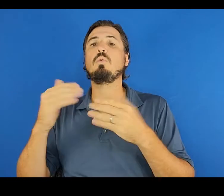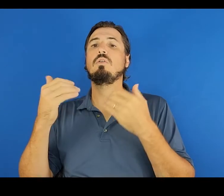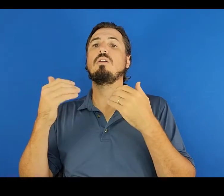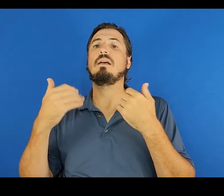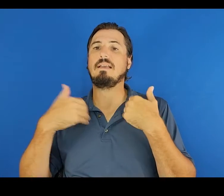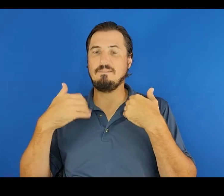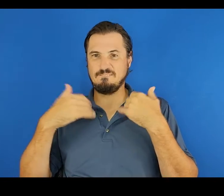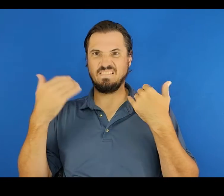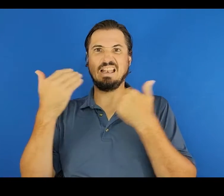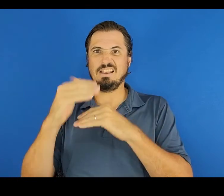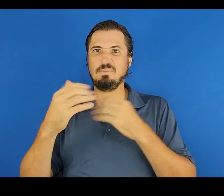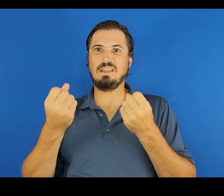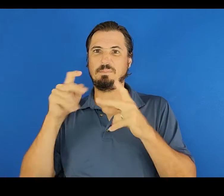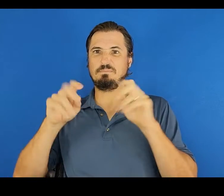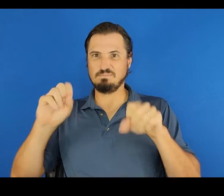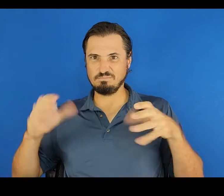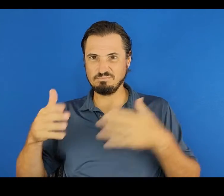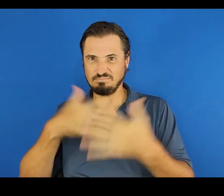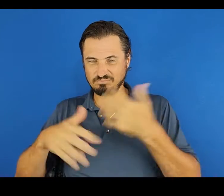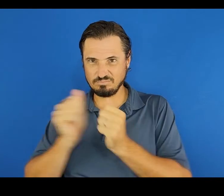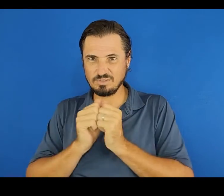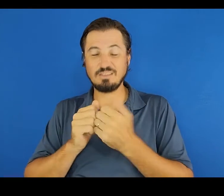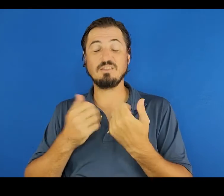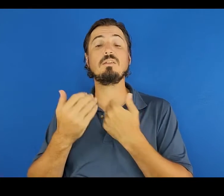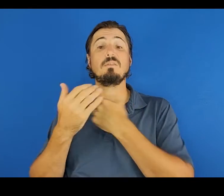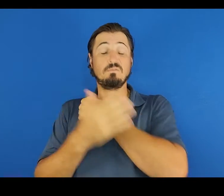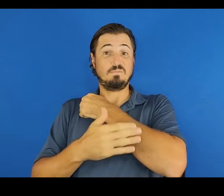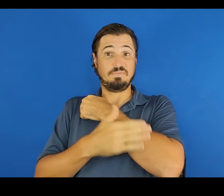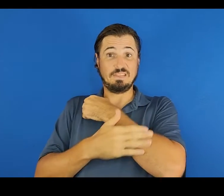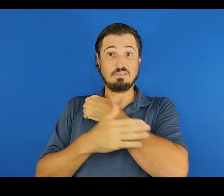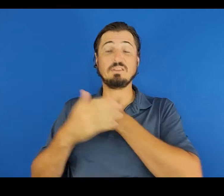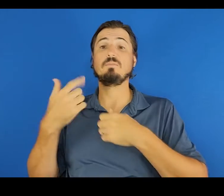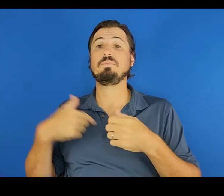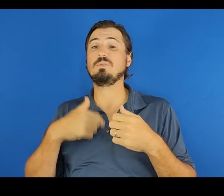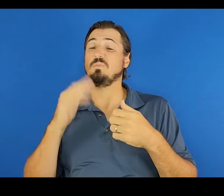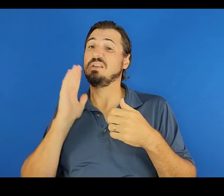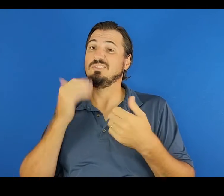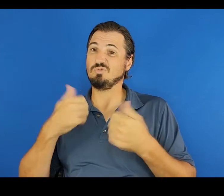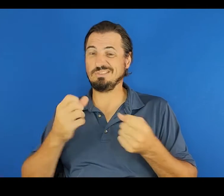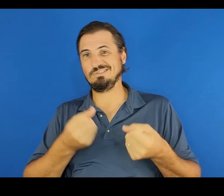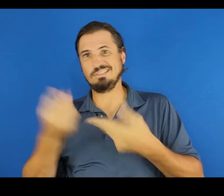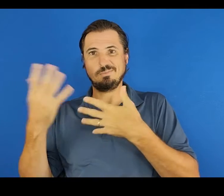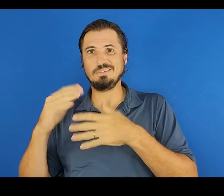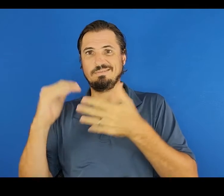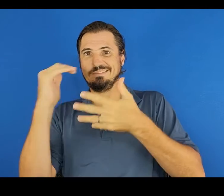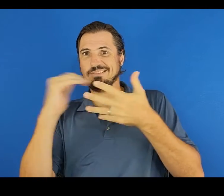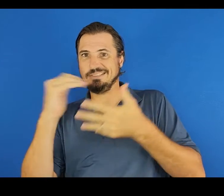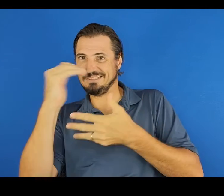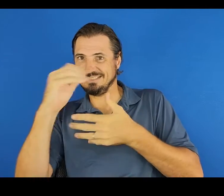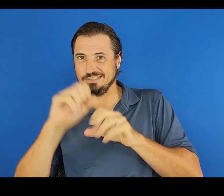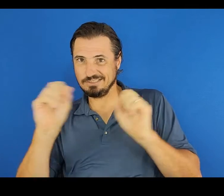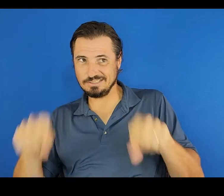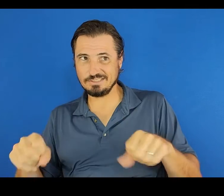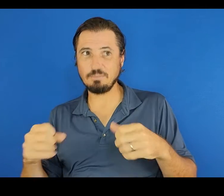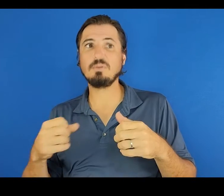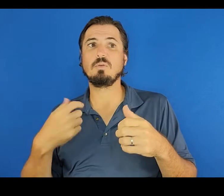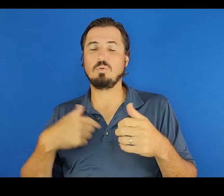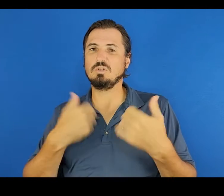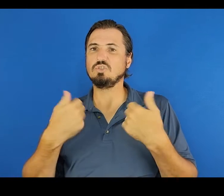At the County level, we are working to eliminate the tier system while continuing our protocols for professionally organized events.